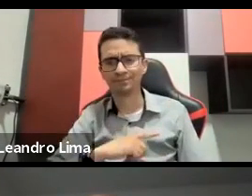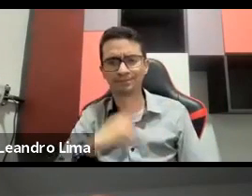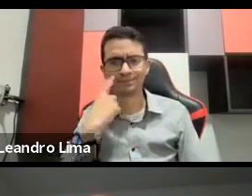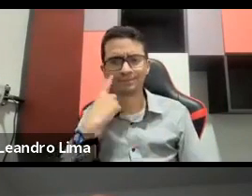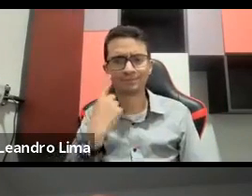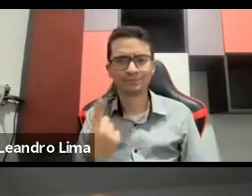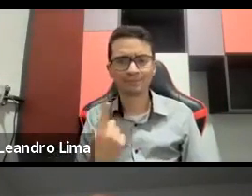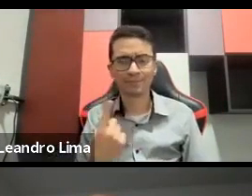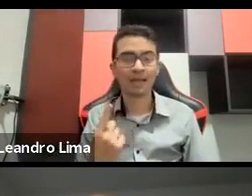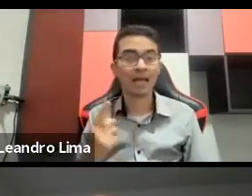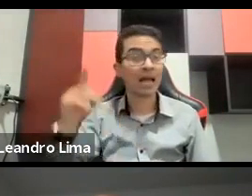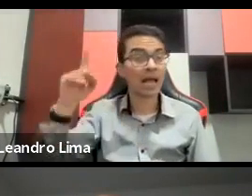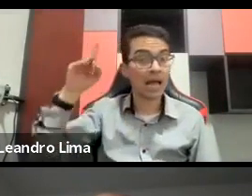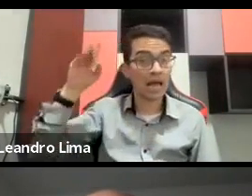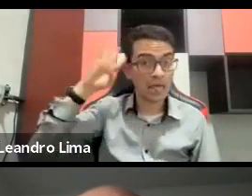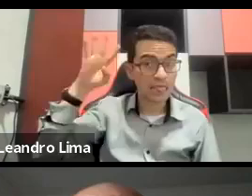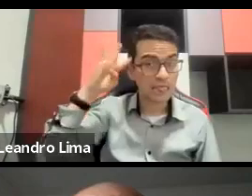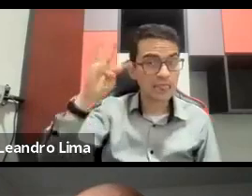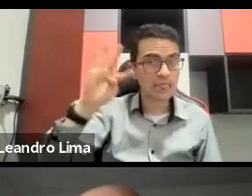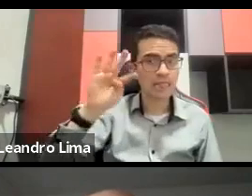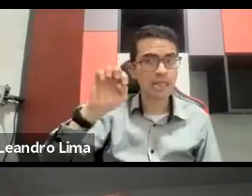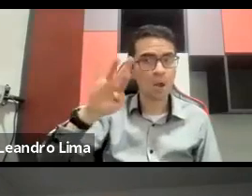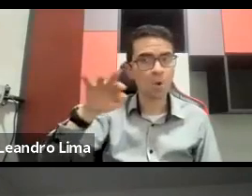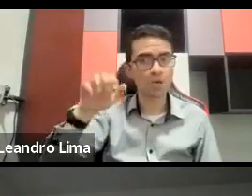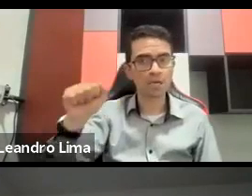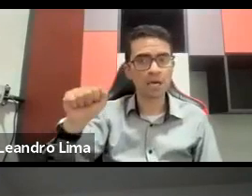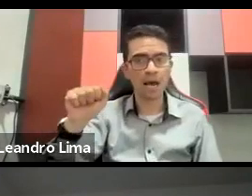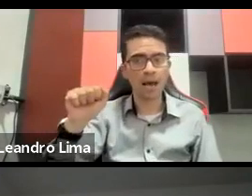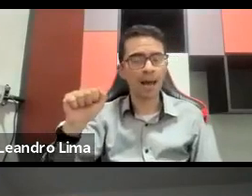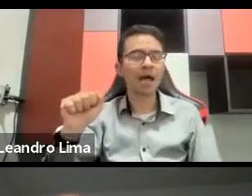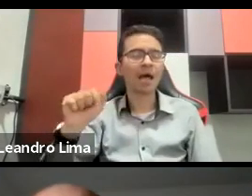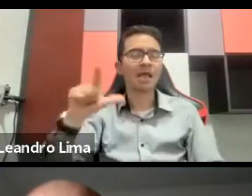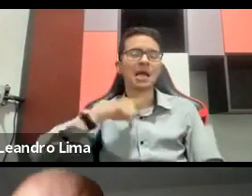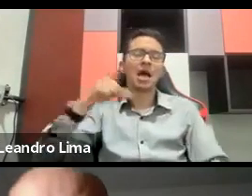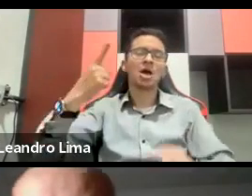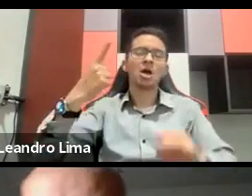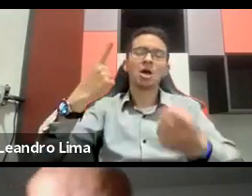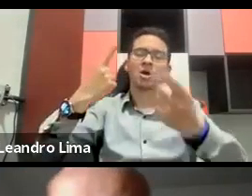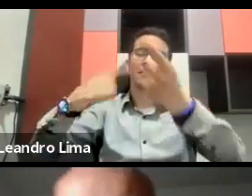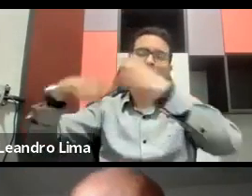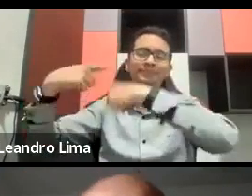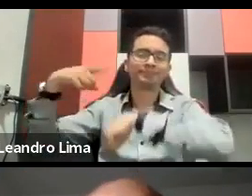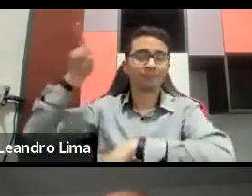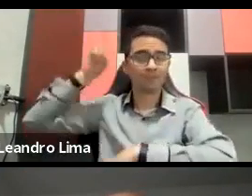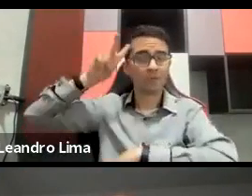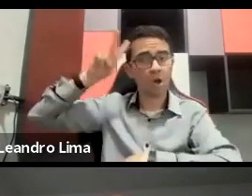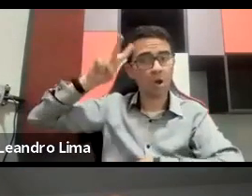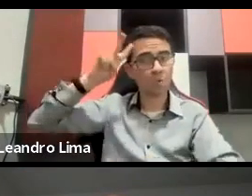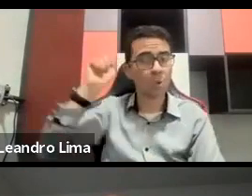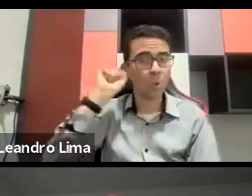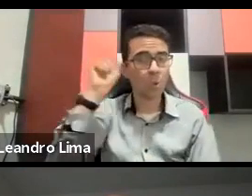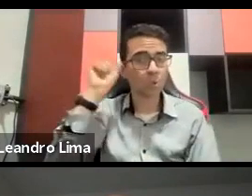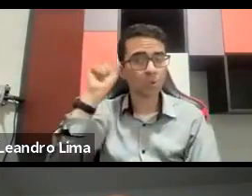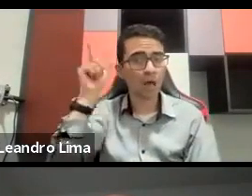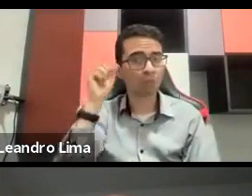activity theory that we could be here discussing for a long be here discussing for a long be here discussing for a long time. So, time. So, time. So, I will spend my whole finish.